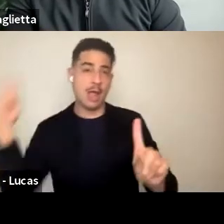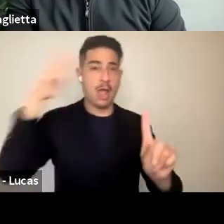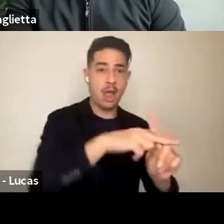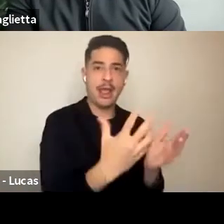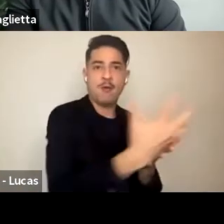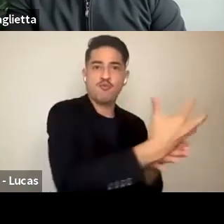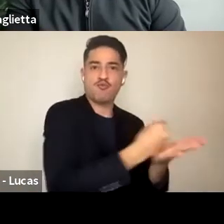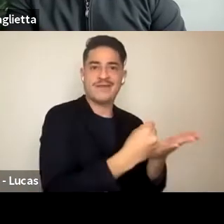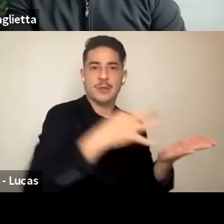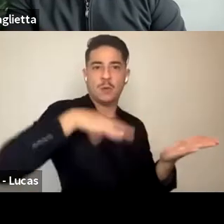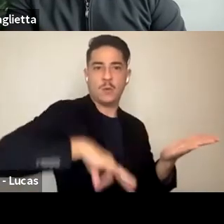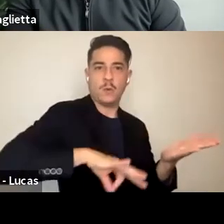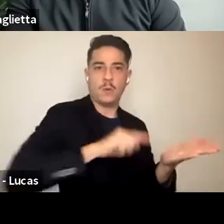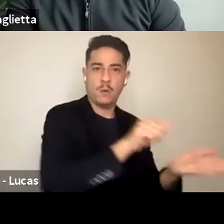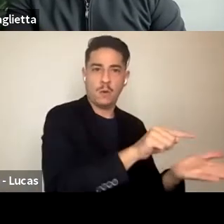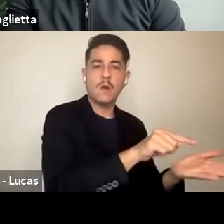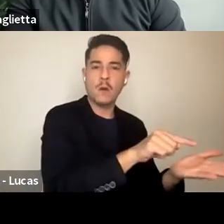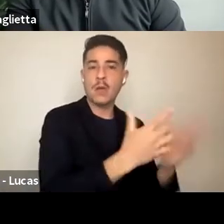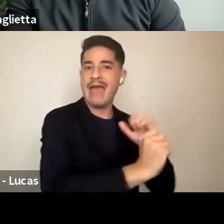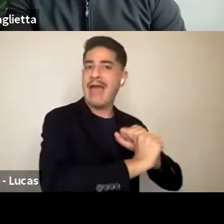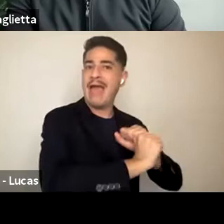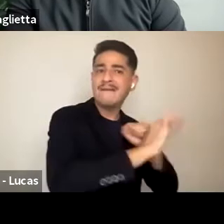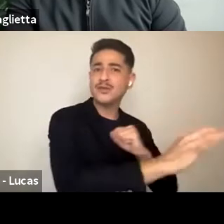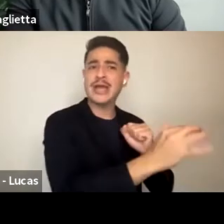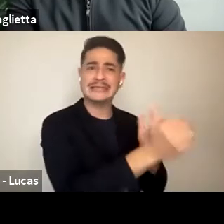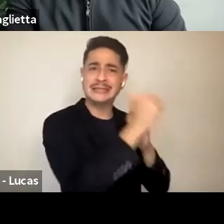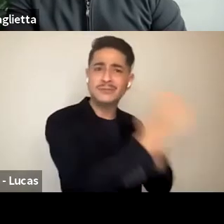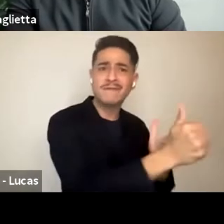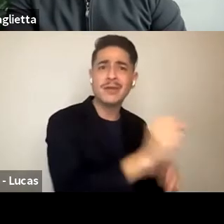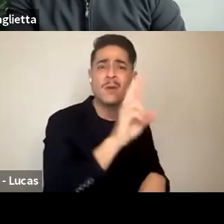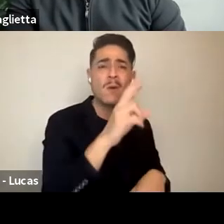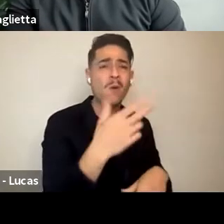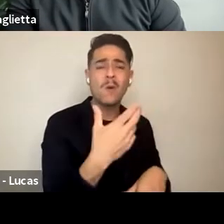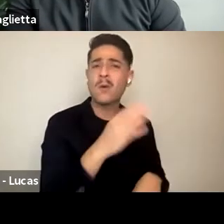So whether it's advertising driven or likely to be, how much